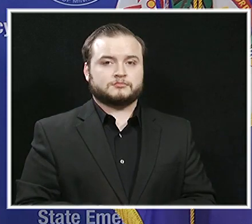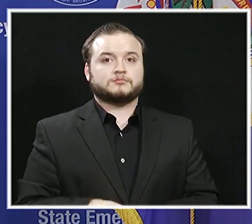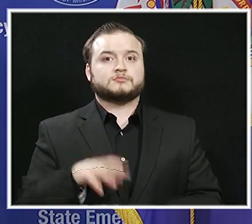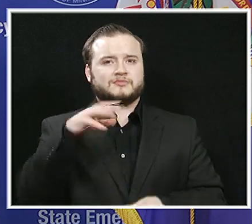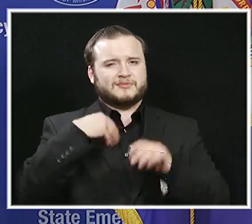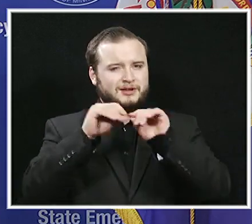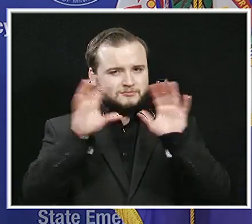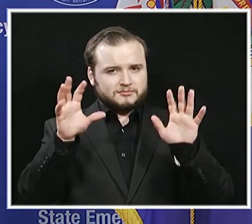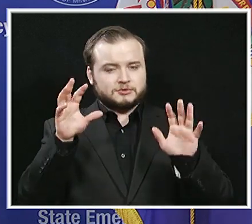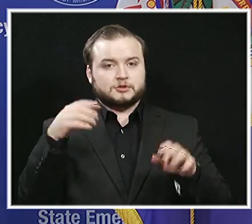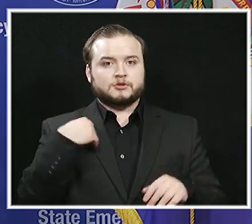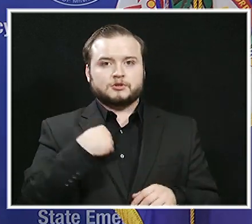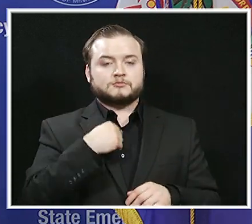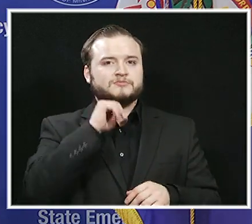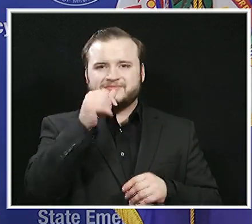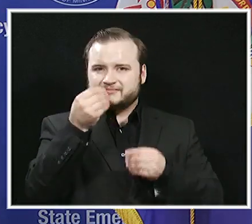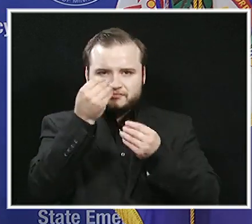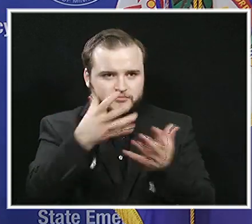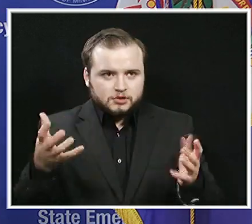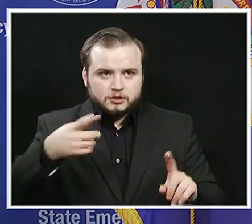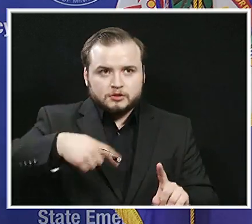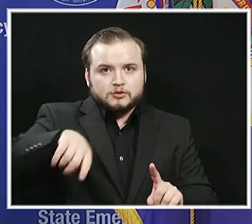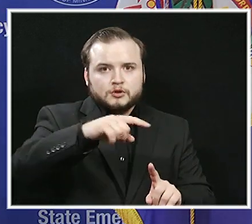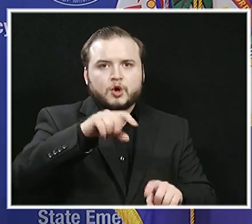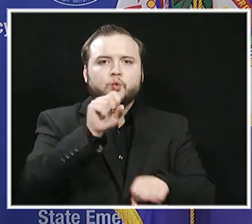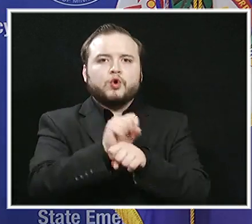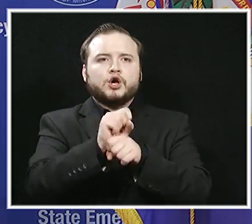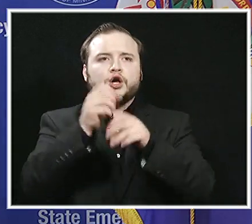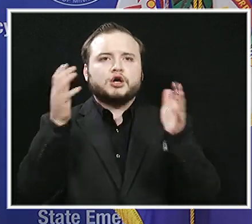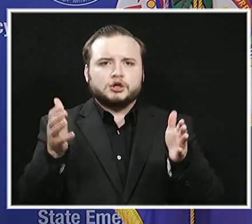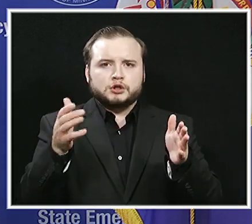one thing I would tell workers is we want you to be very clear, we're not going to ask you, and I told the